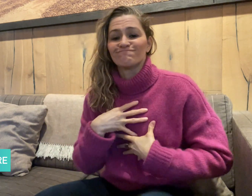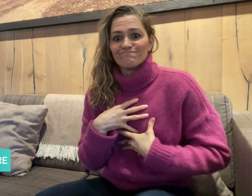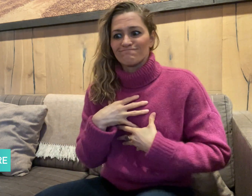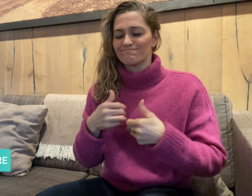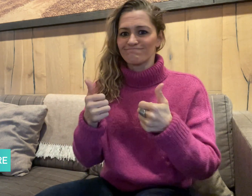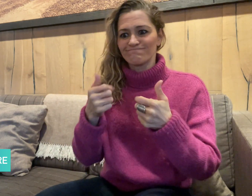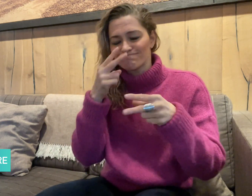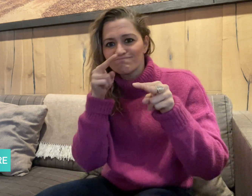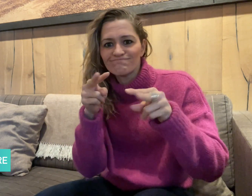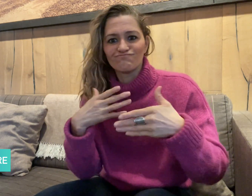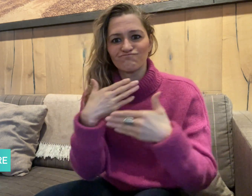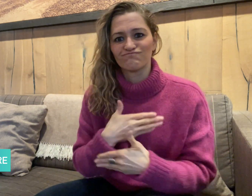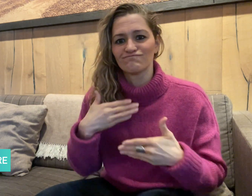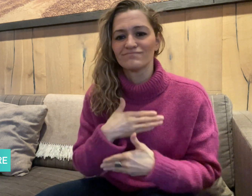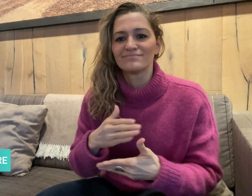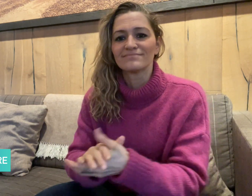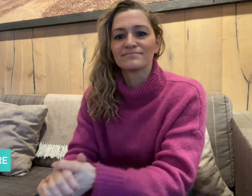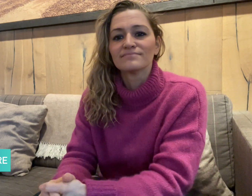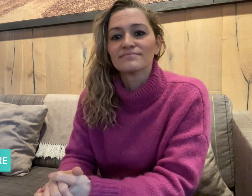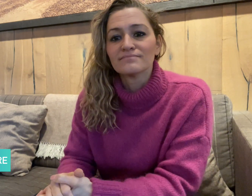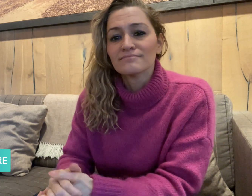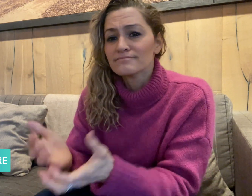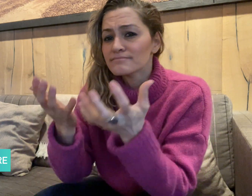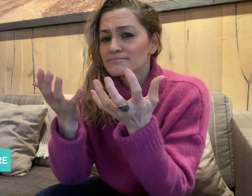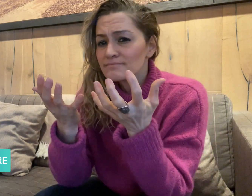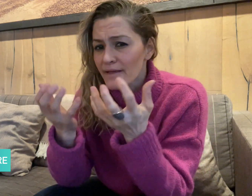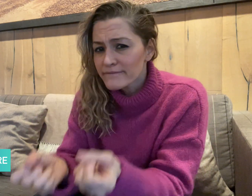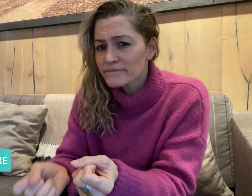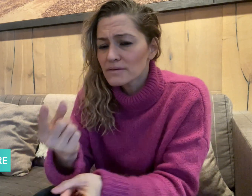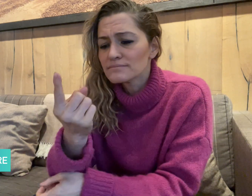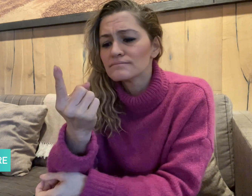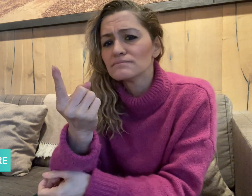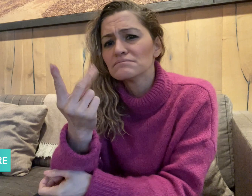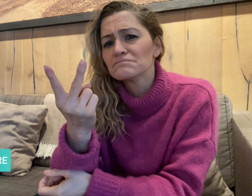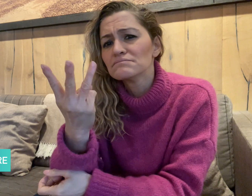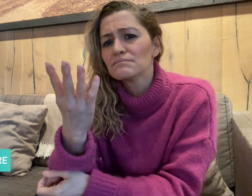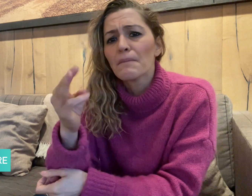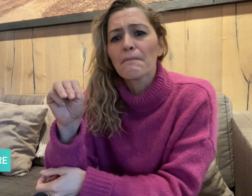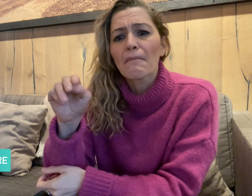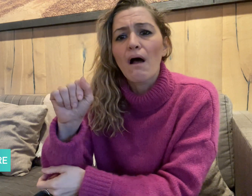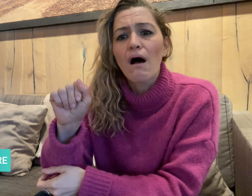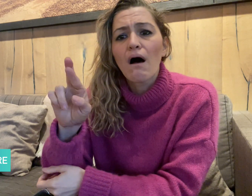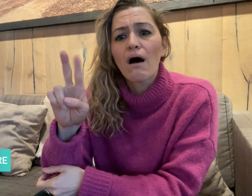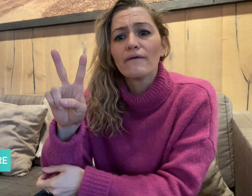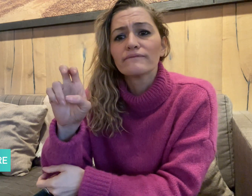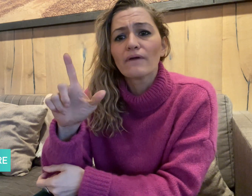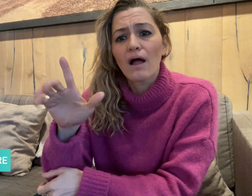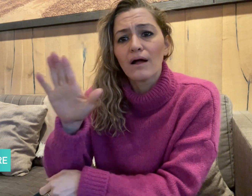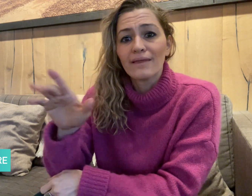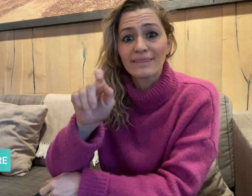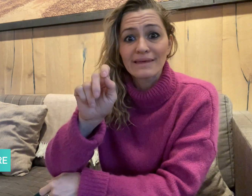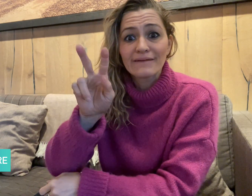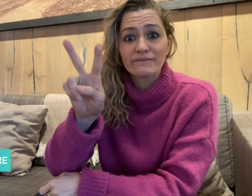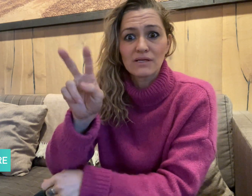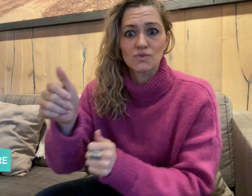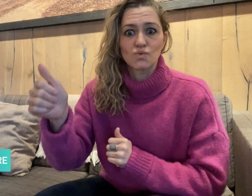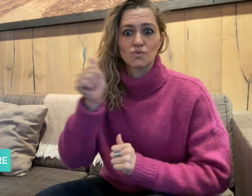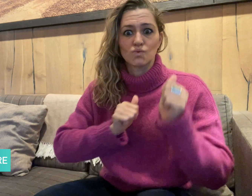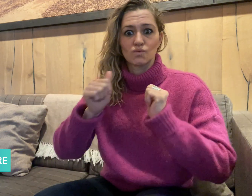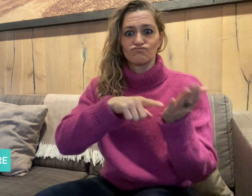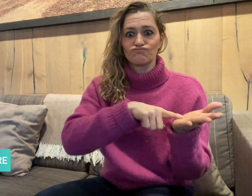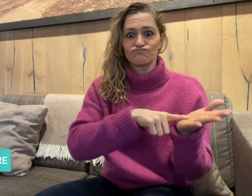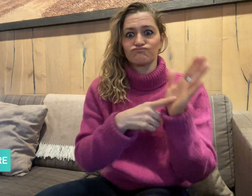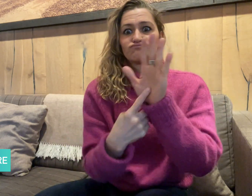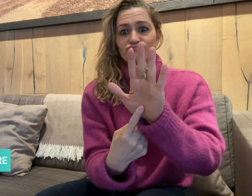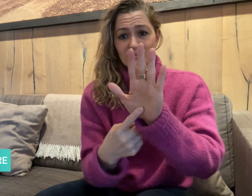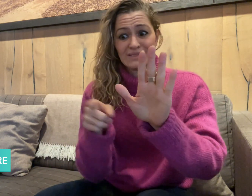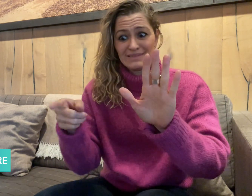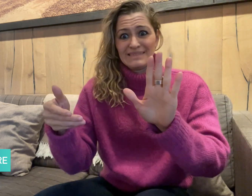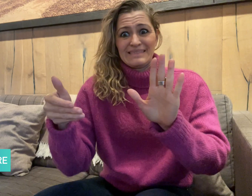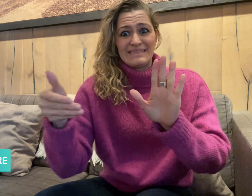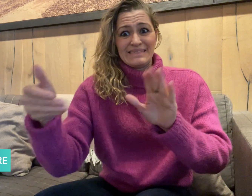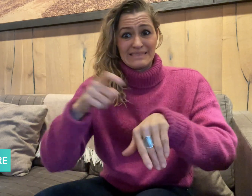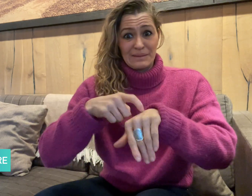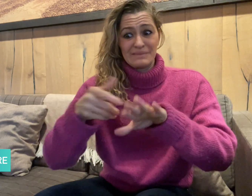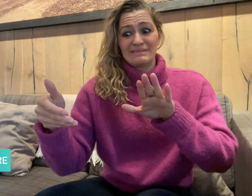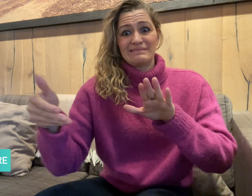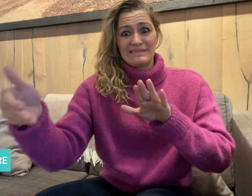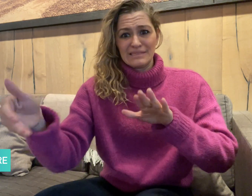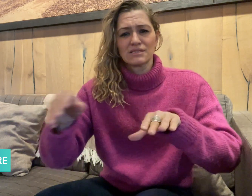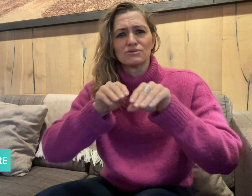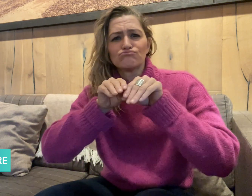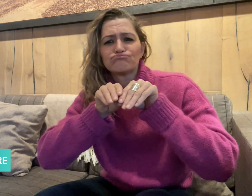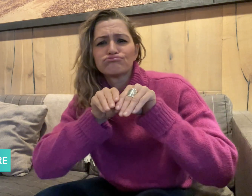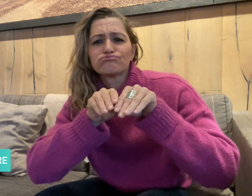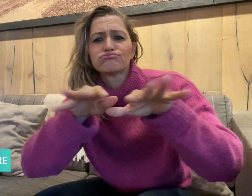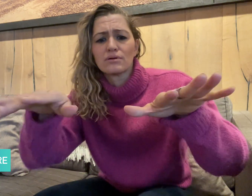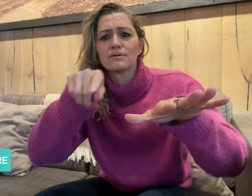There are several Marvel TV shows that will be distributed via Disney+.